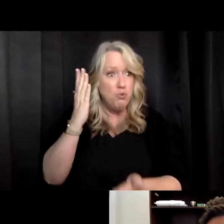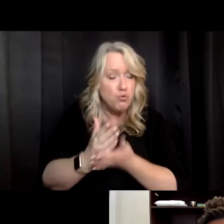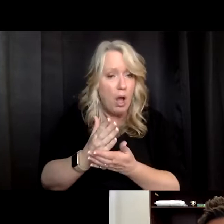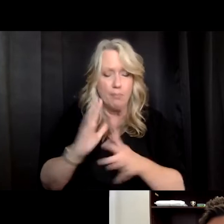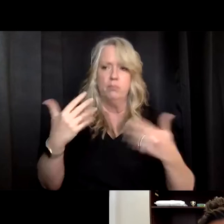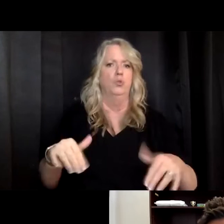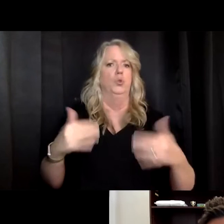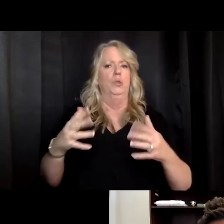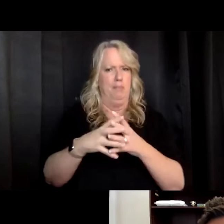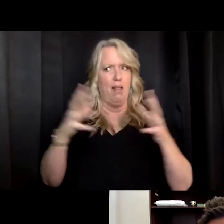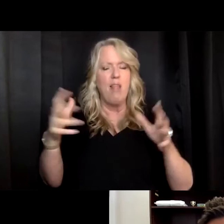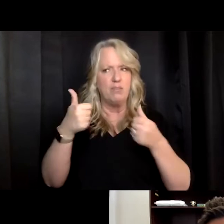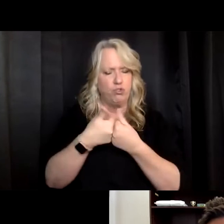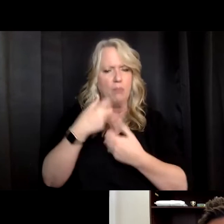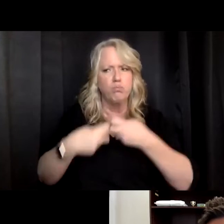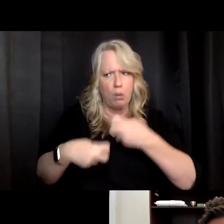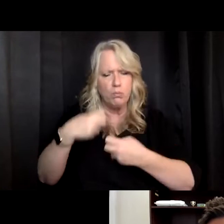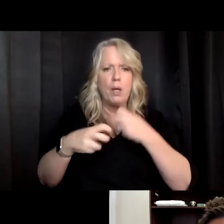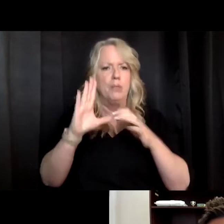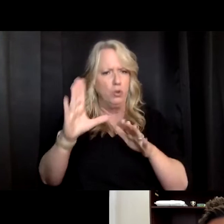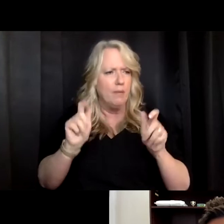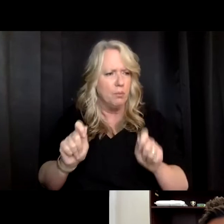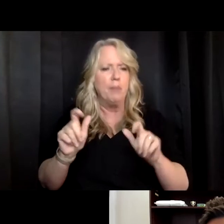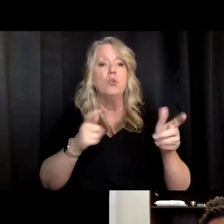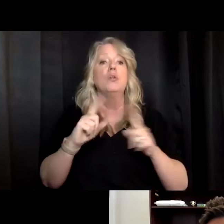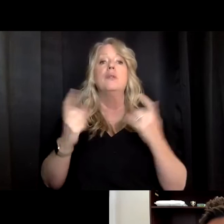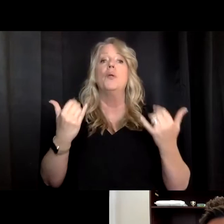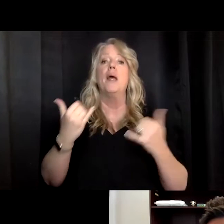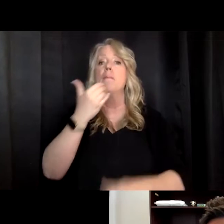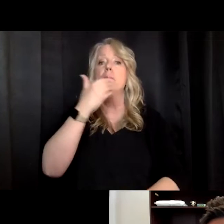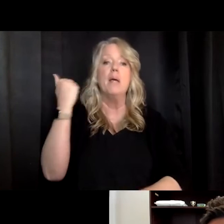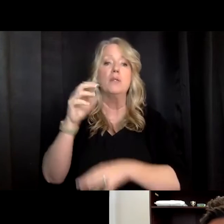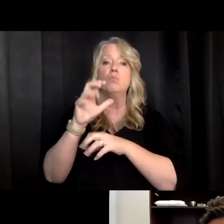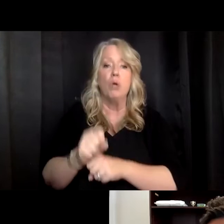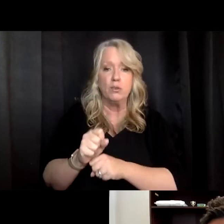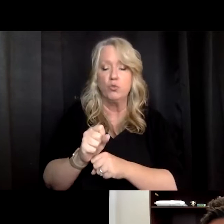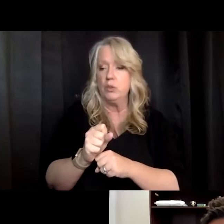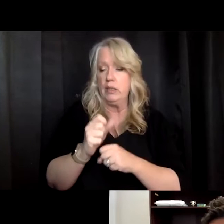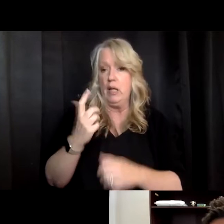, AND, S00 MILLIGRAMS YOU STOP THAT SUDDENLY, THERE WILL BE A LOT OF CHALLENGES PROBLEM